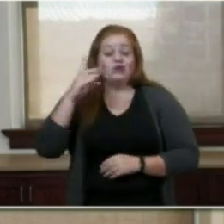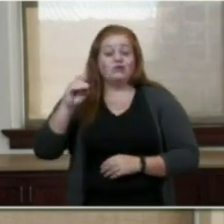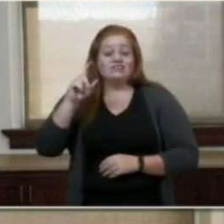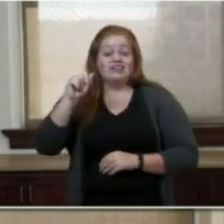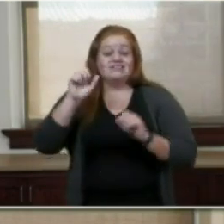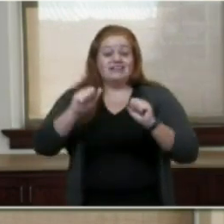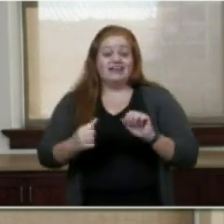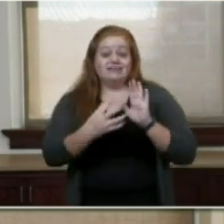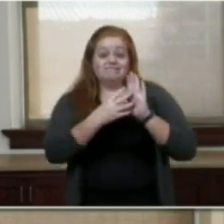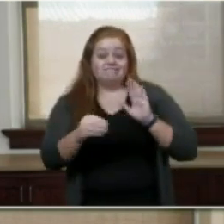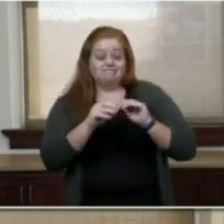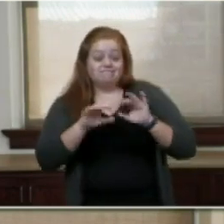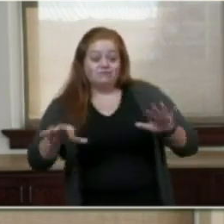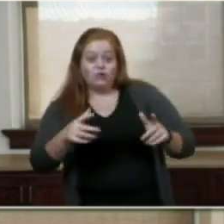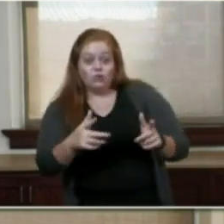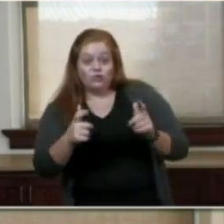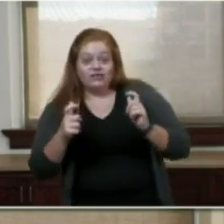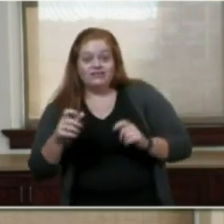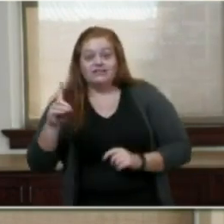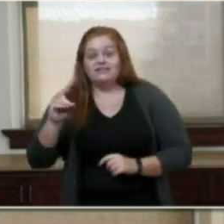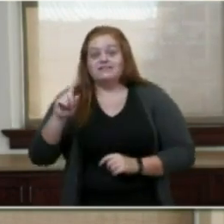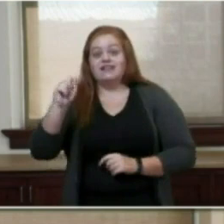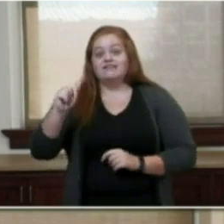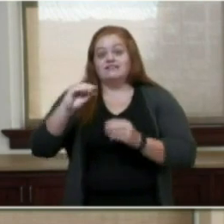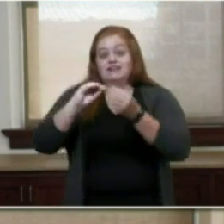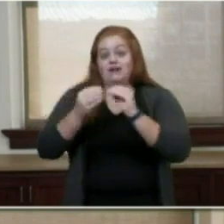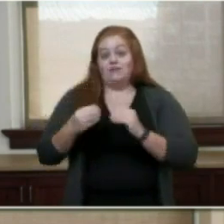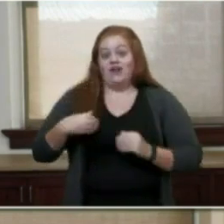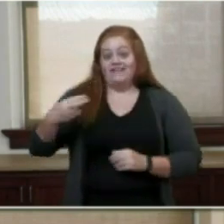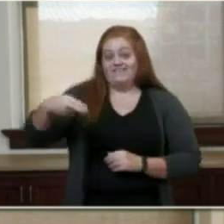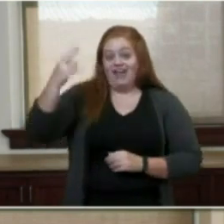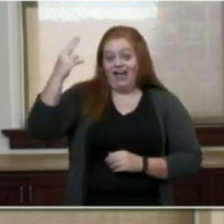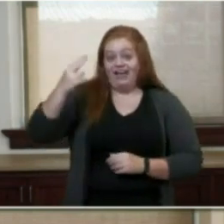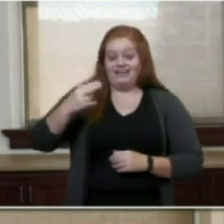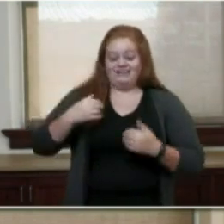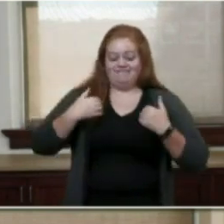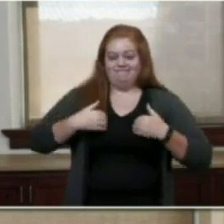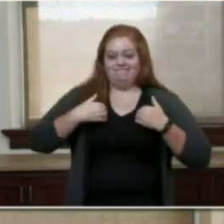people with the delta variant have high viral loads in the respiratory system.